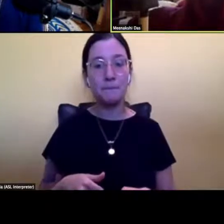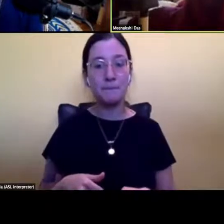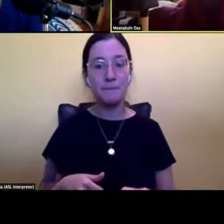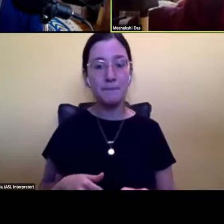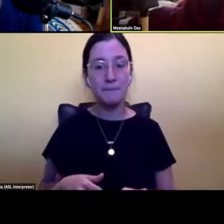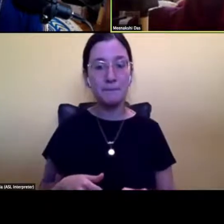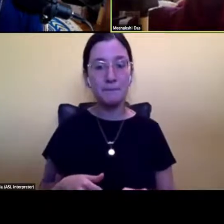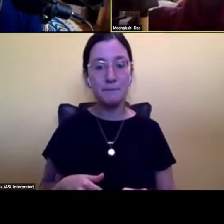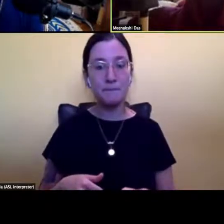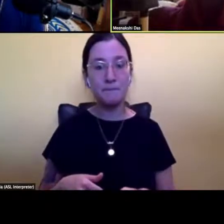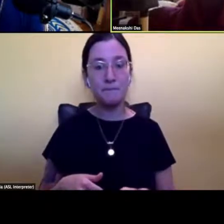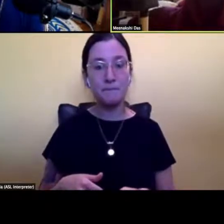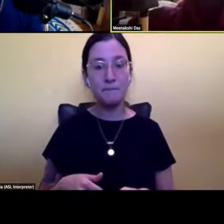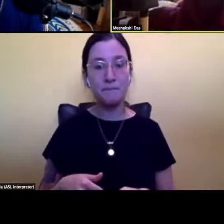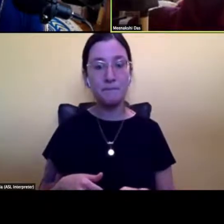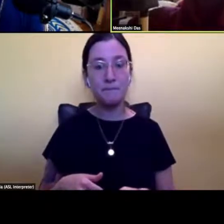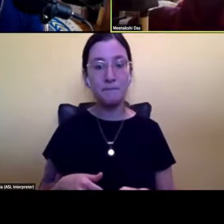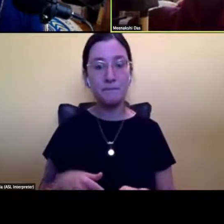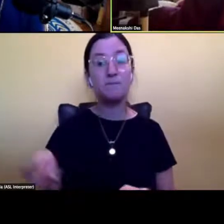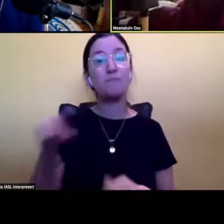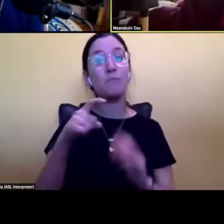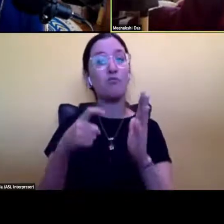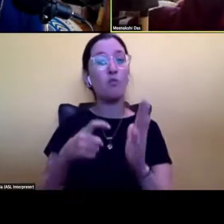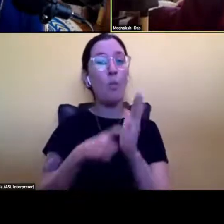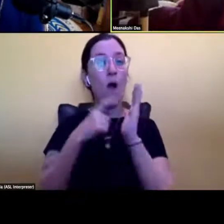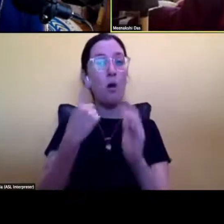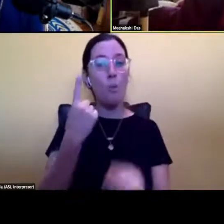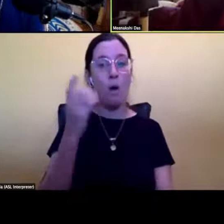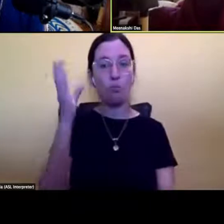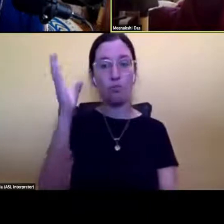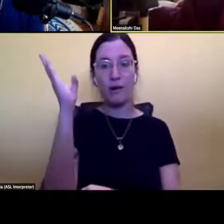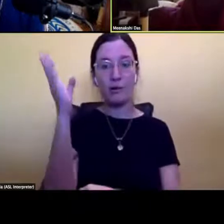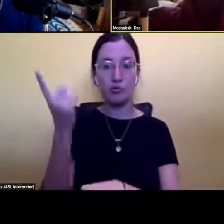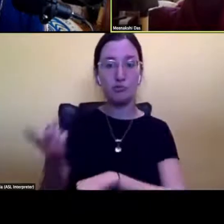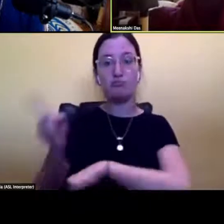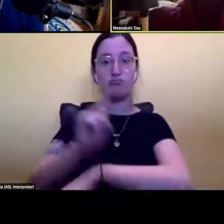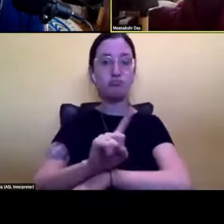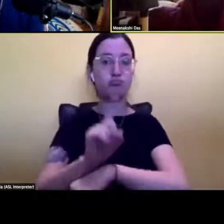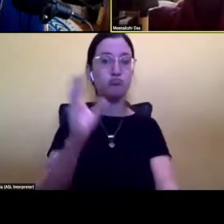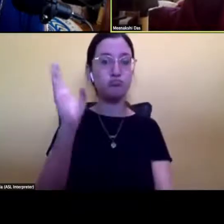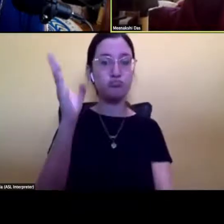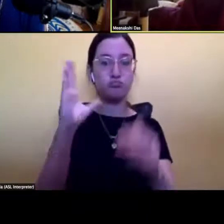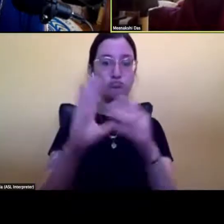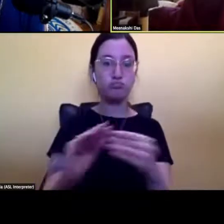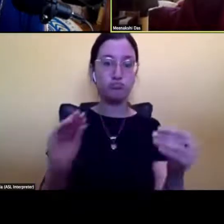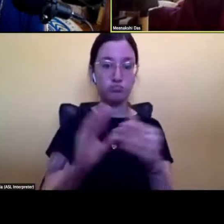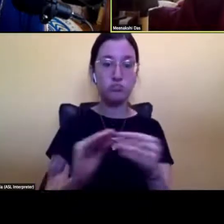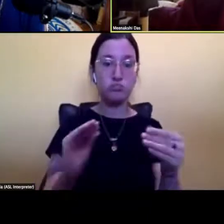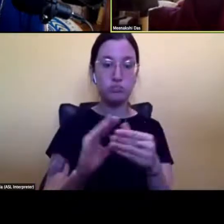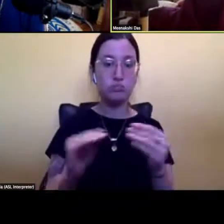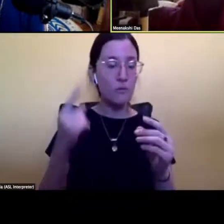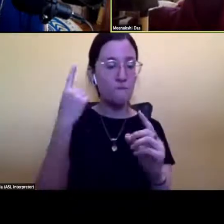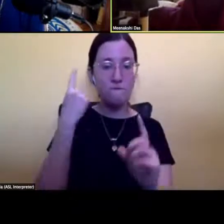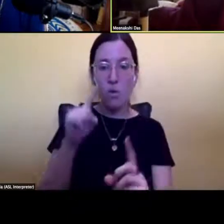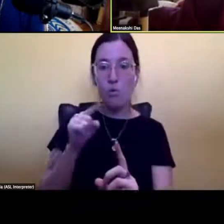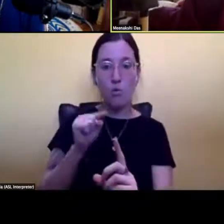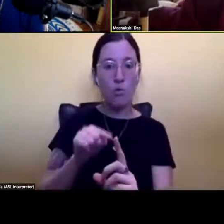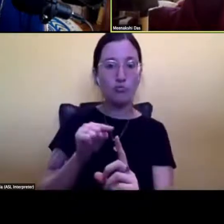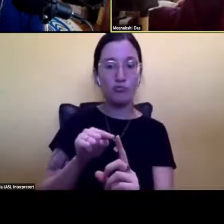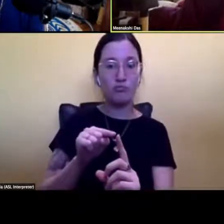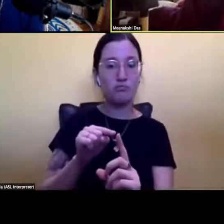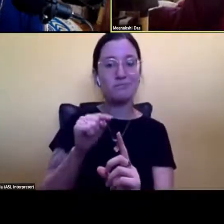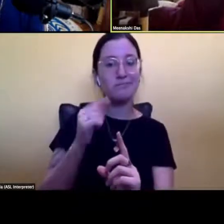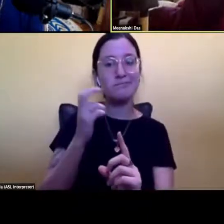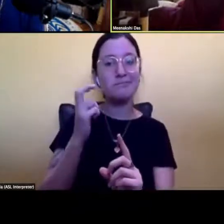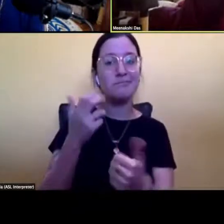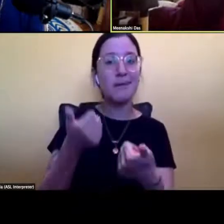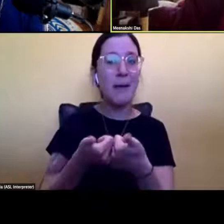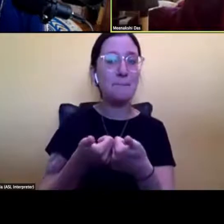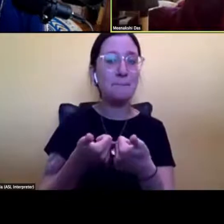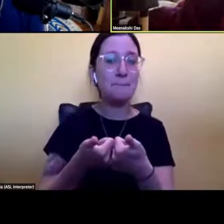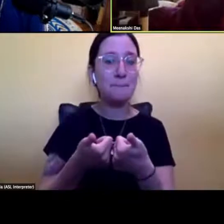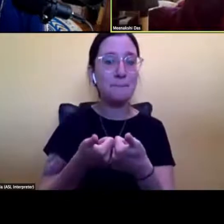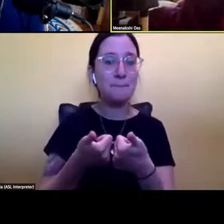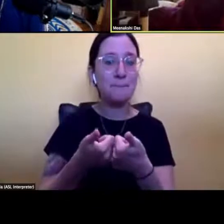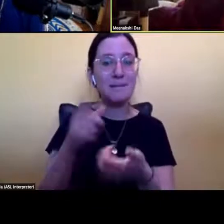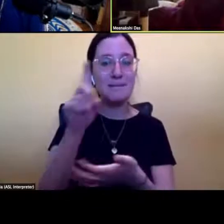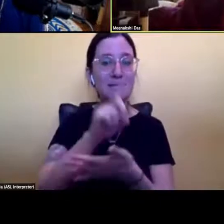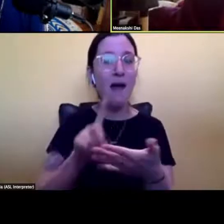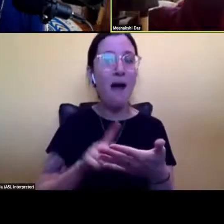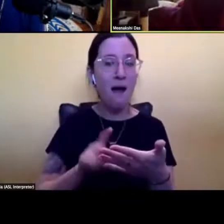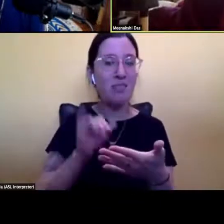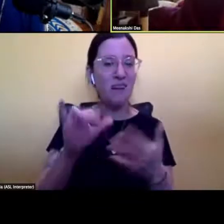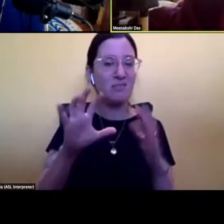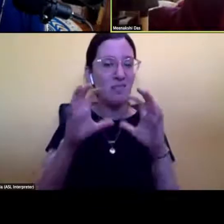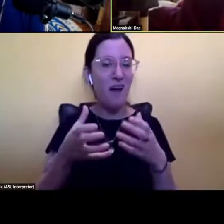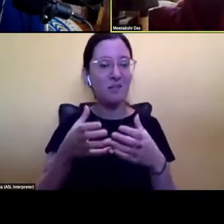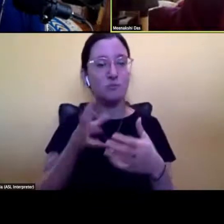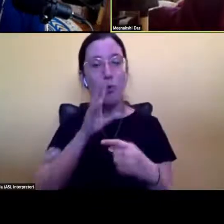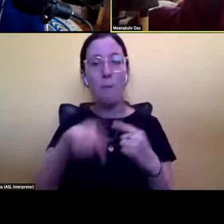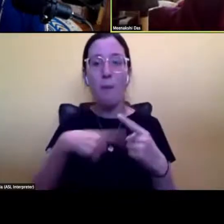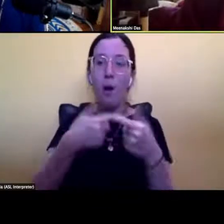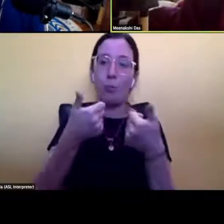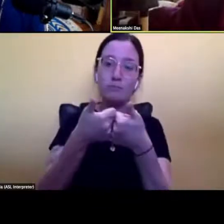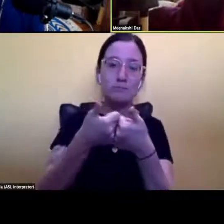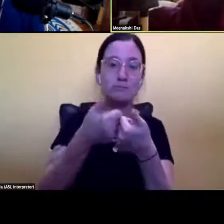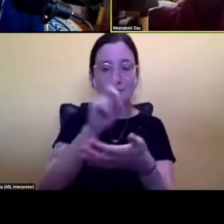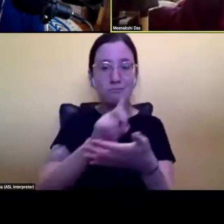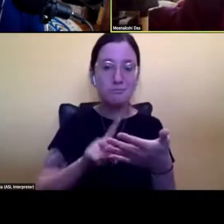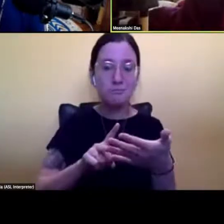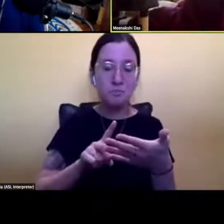to do presentation for a game design class. What I did was I